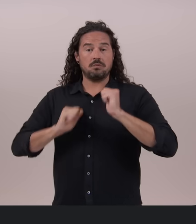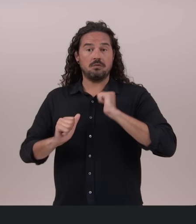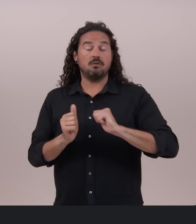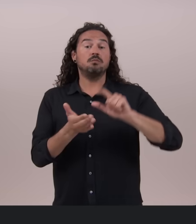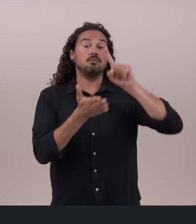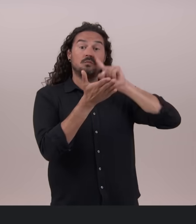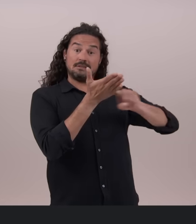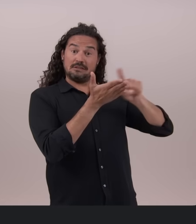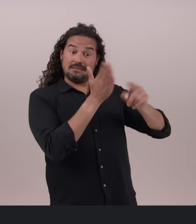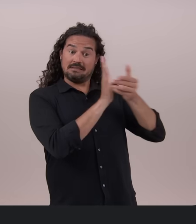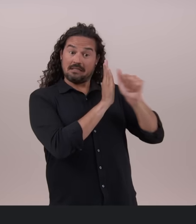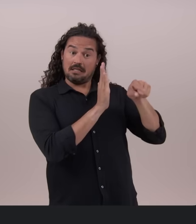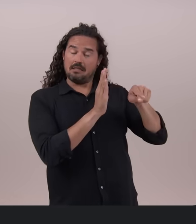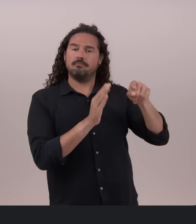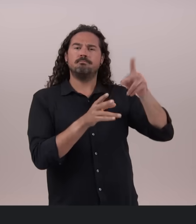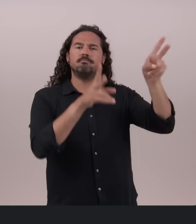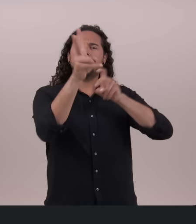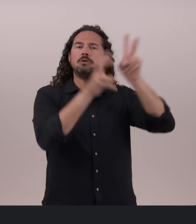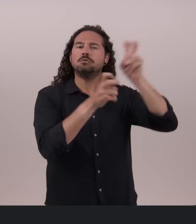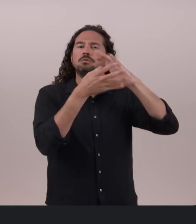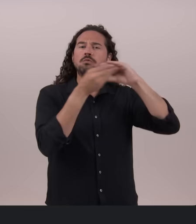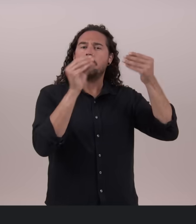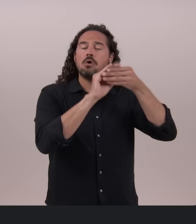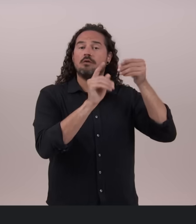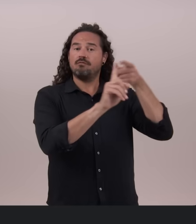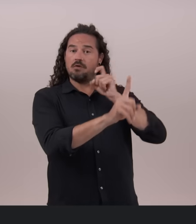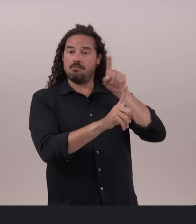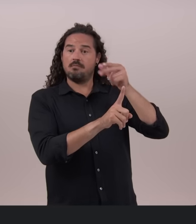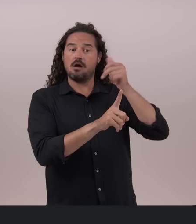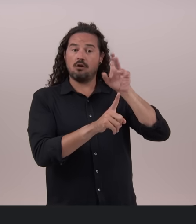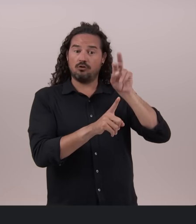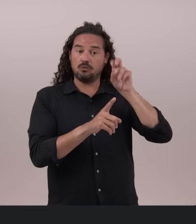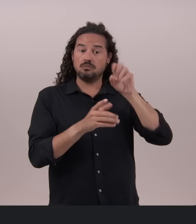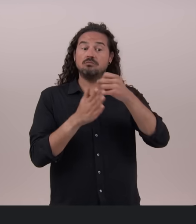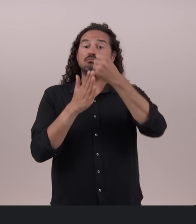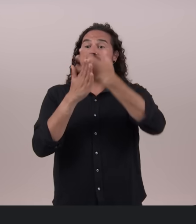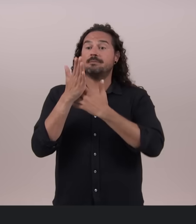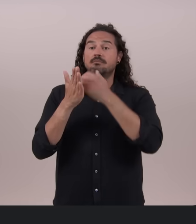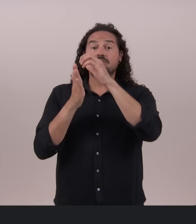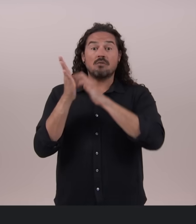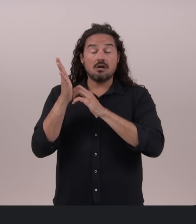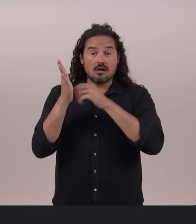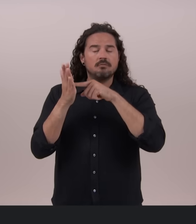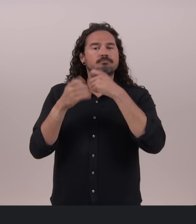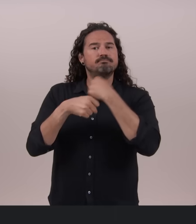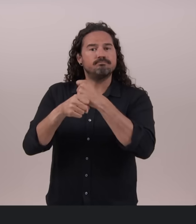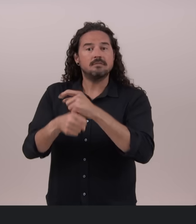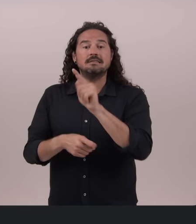stories from Hacker News, script writing to compose the show script, TTS generation to generate multiple speaker